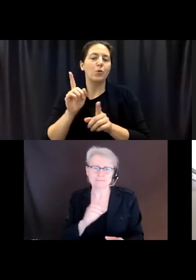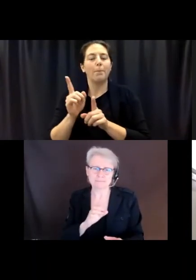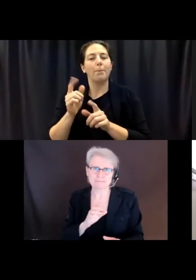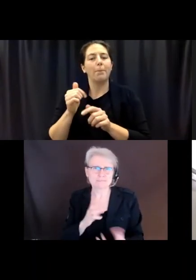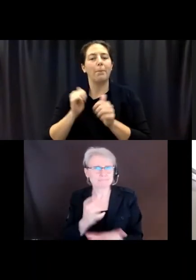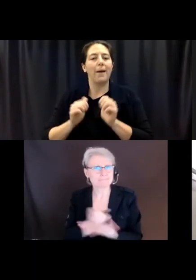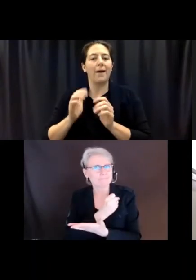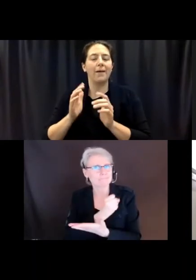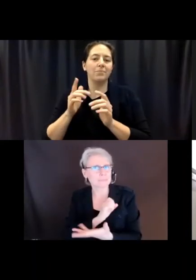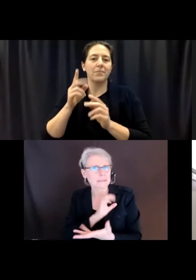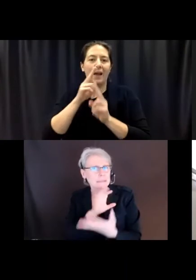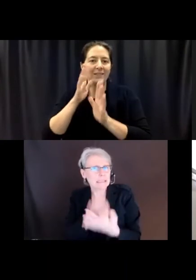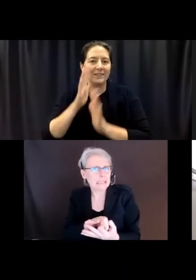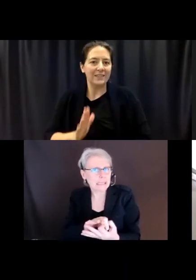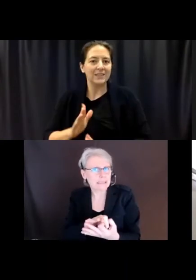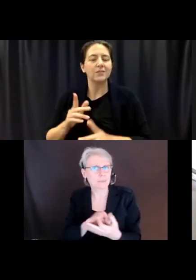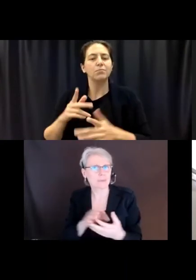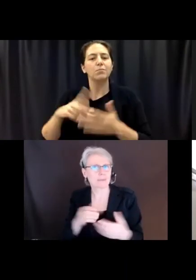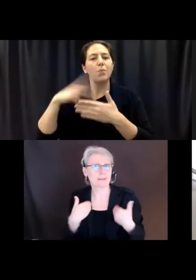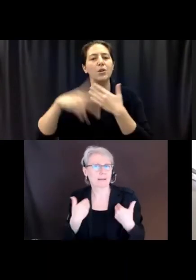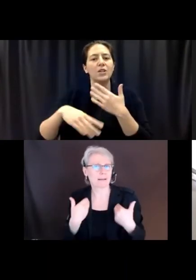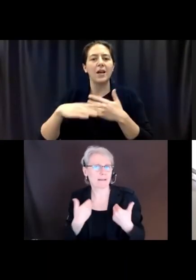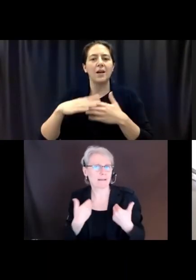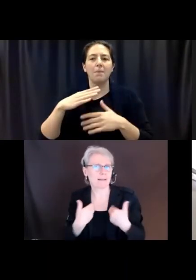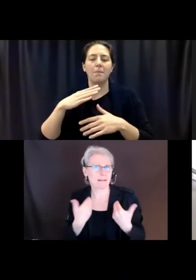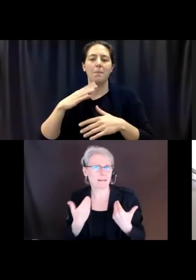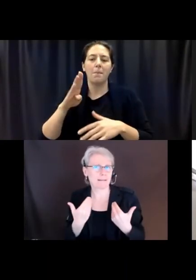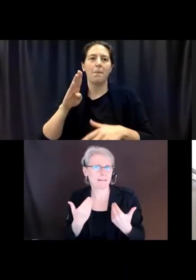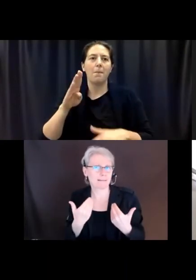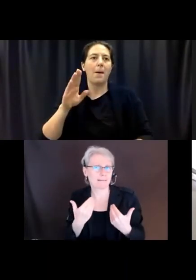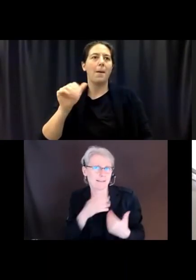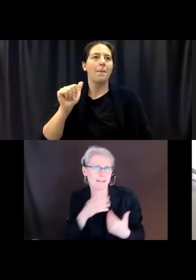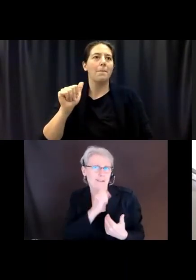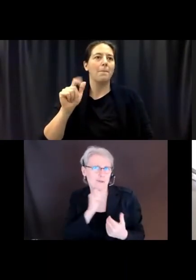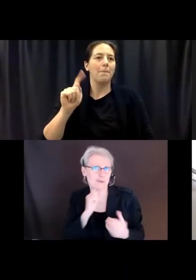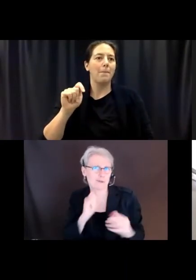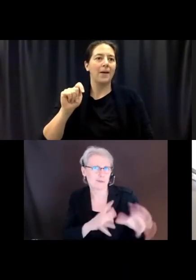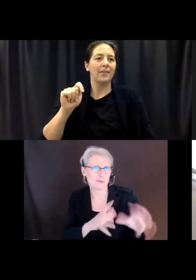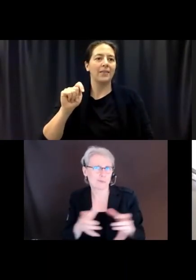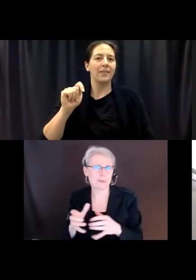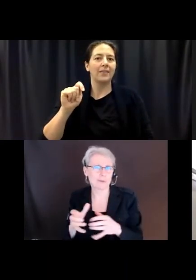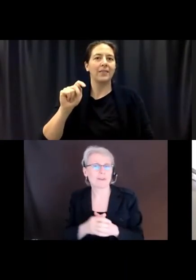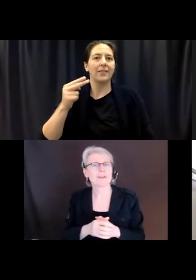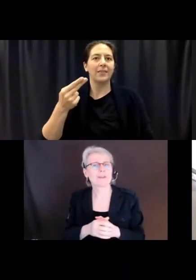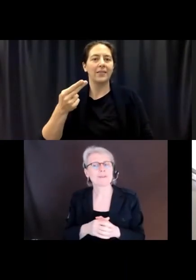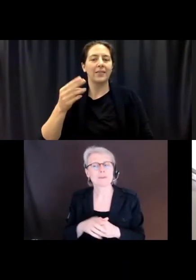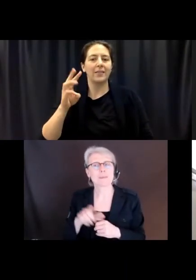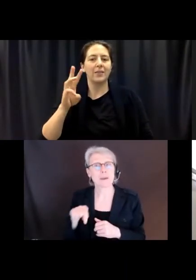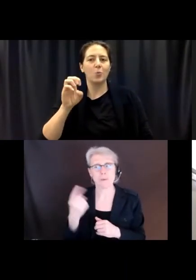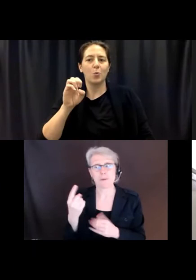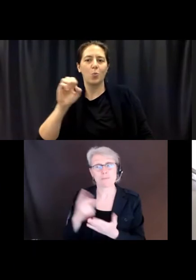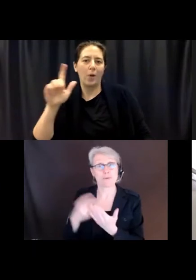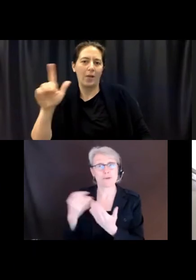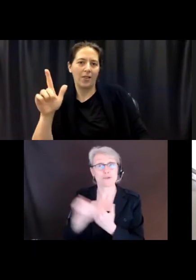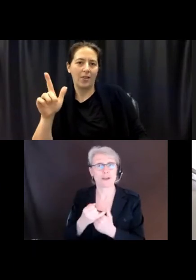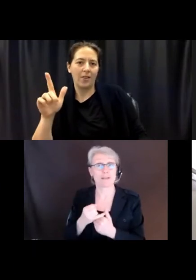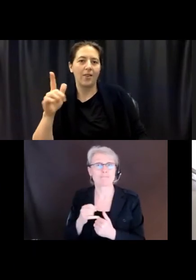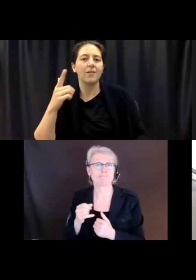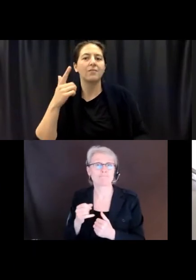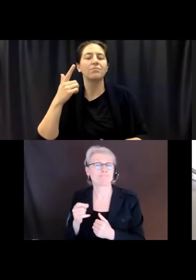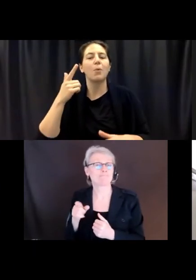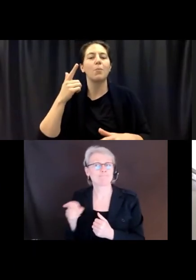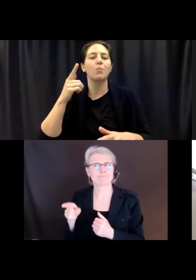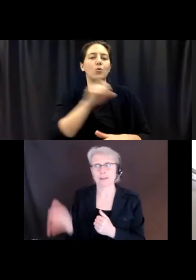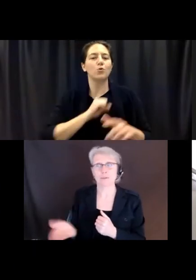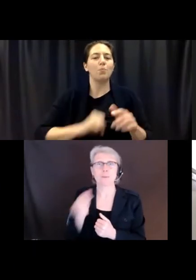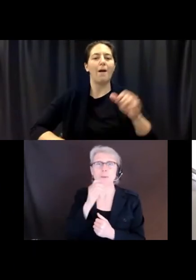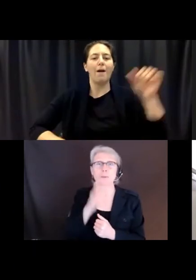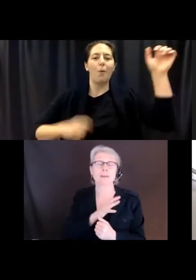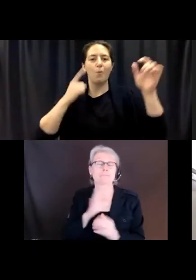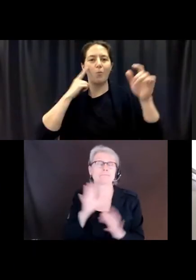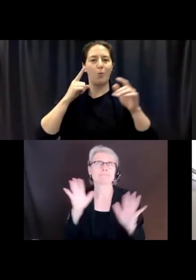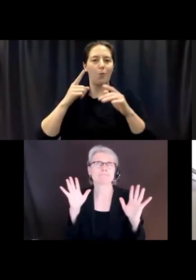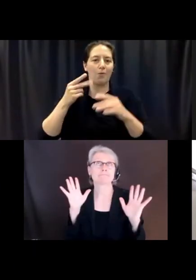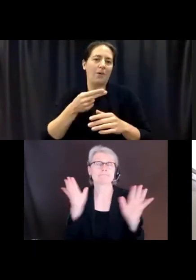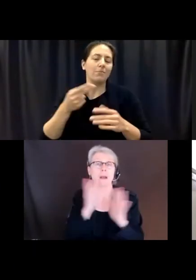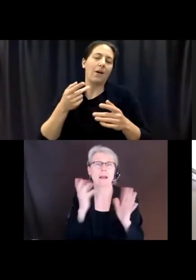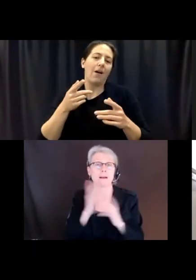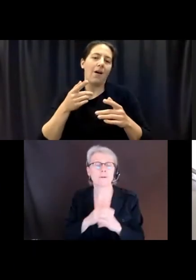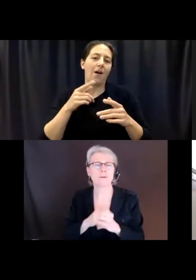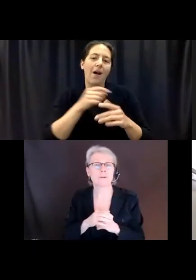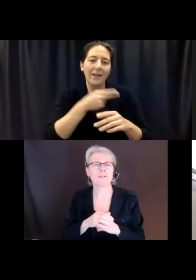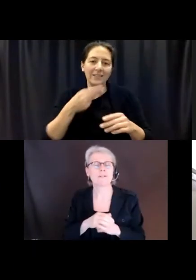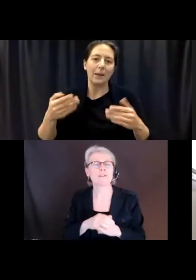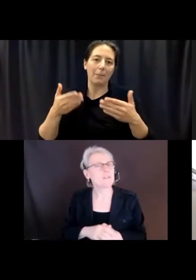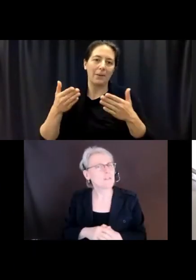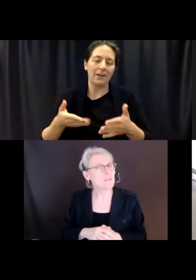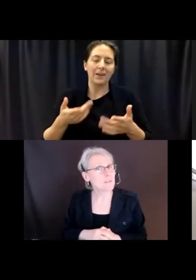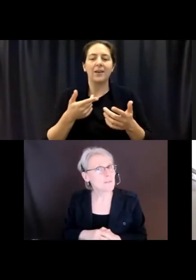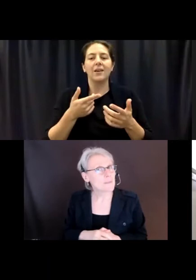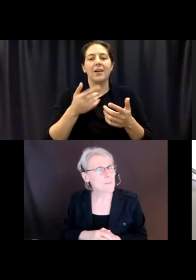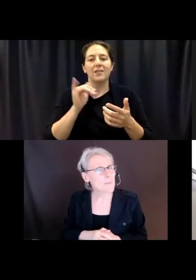WITH ACTING WITH MY BAT WHEEL PROJECT. SO SHE IS SUPER WOMAN FOR DISABLED PEOPLE. SO